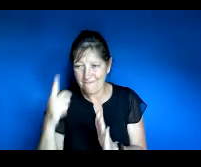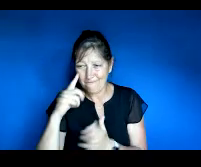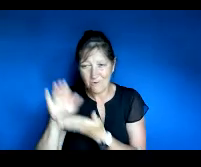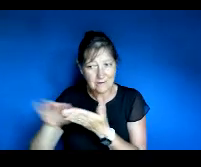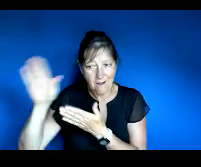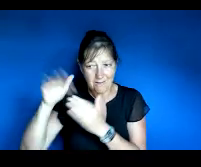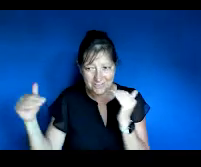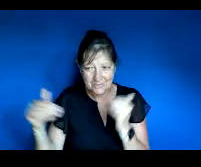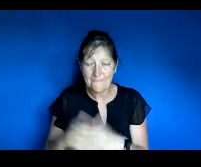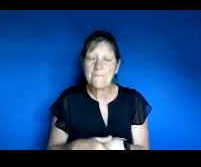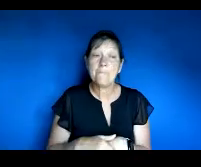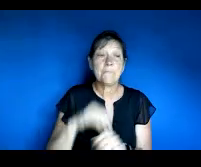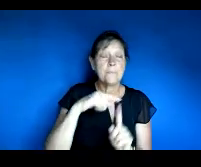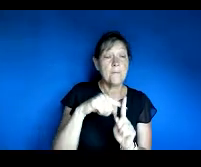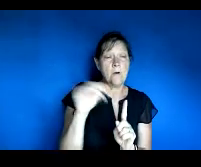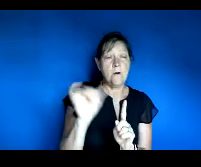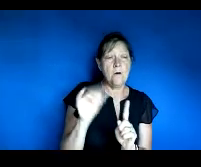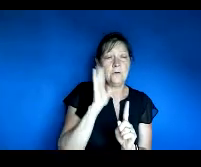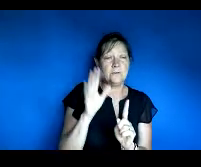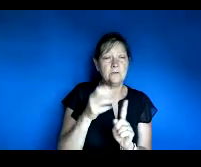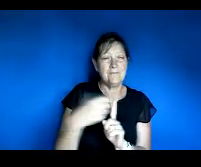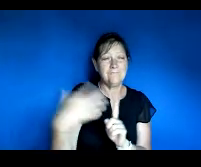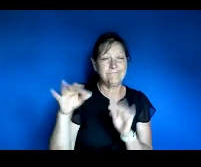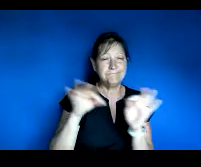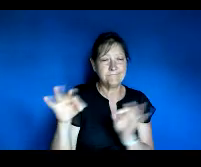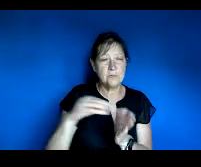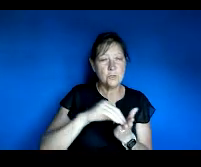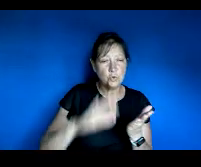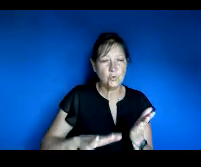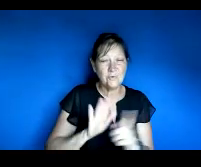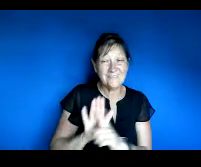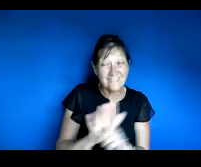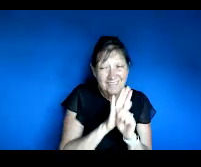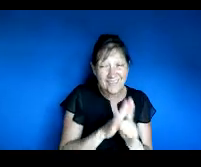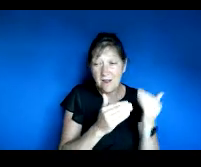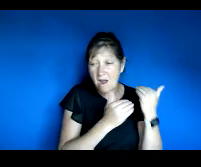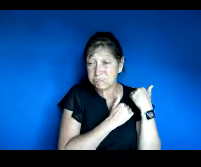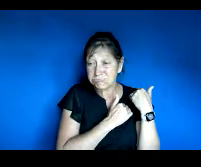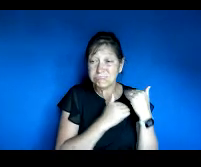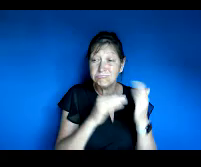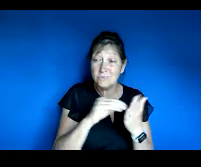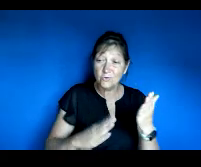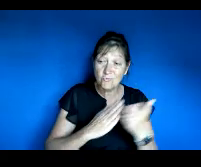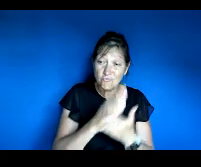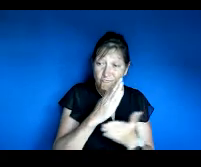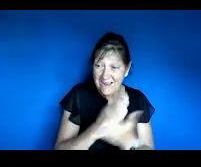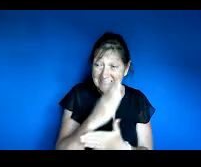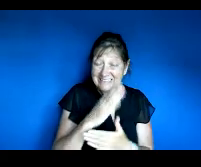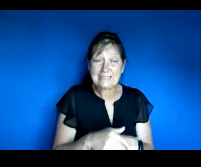We'll also get into detail about student responsibilities and rights, and there is some difference